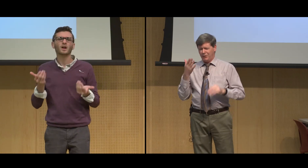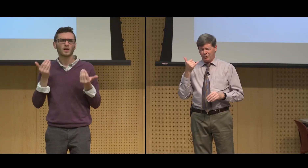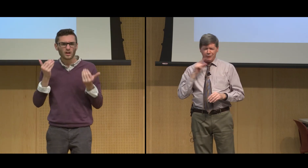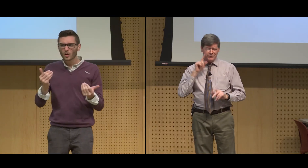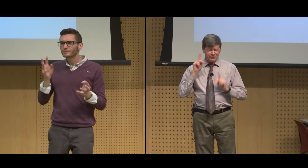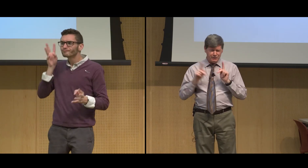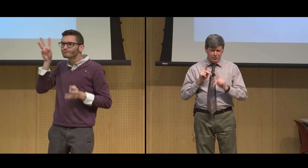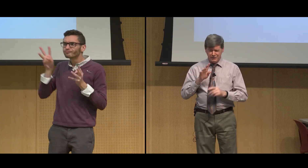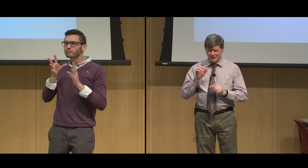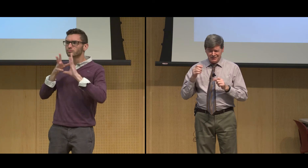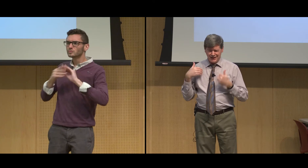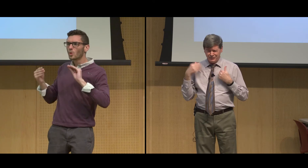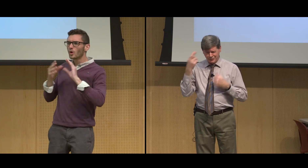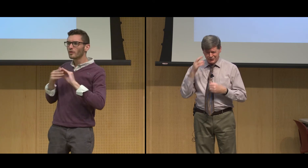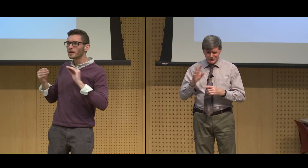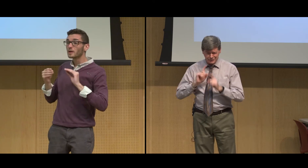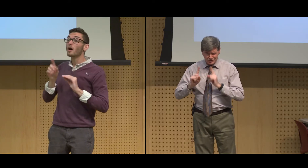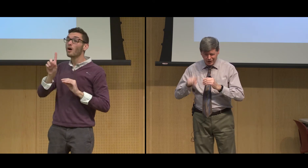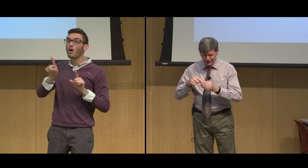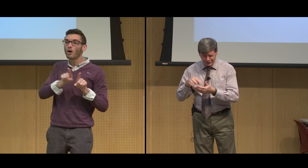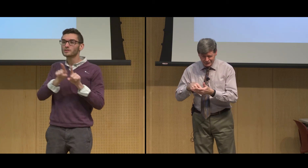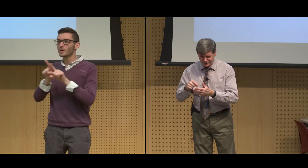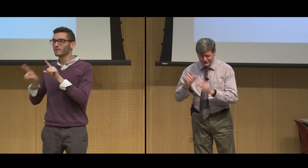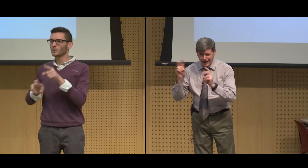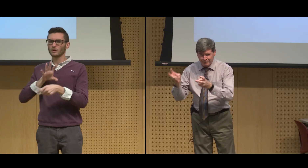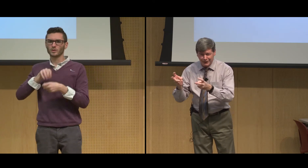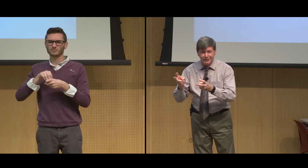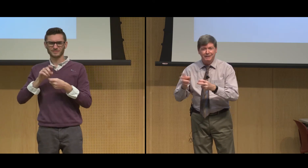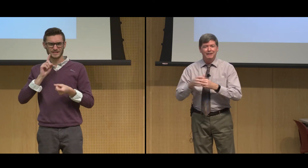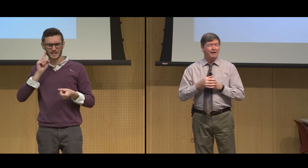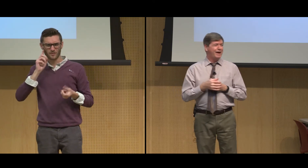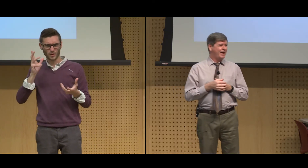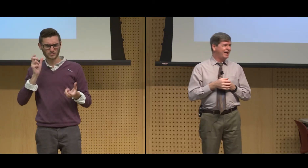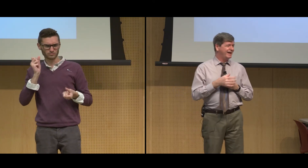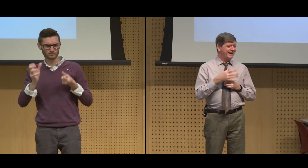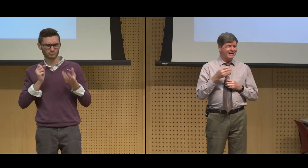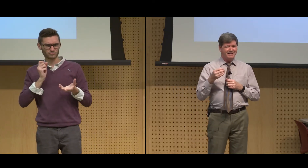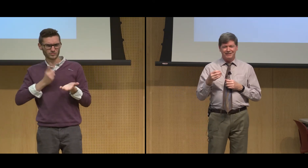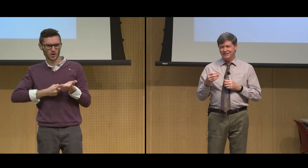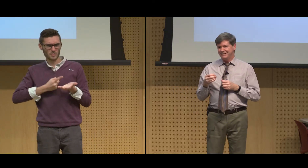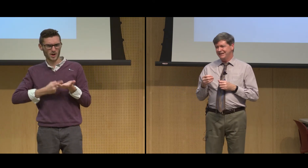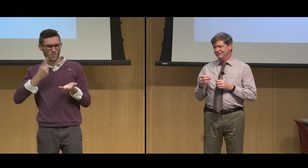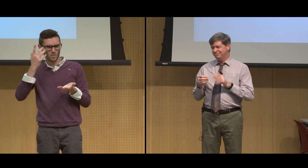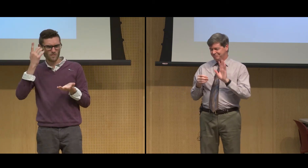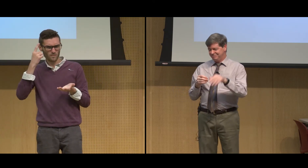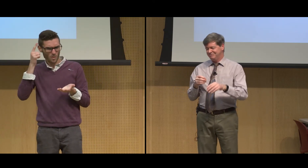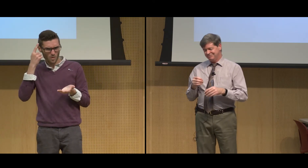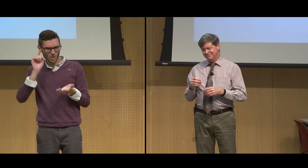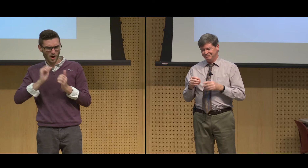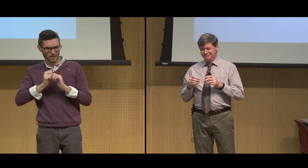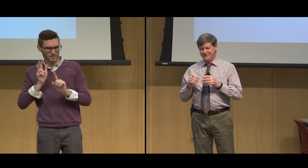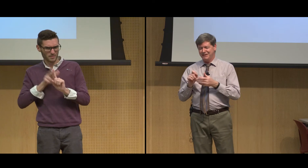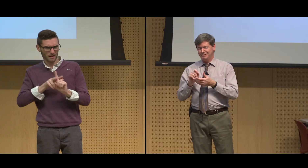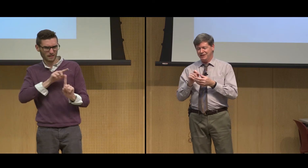deaf people have some reason be talking about this topic, uh, and, uh-- and--and made sure that